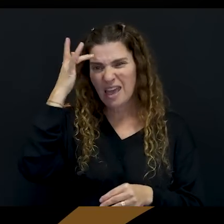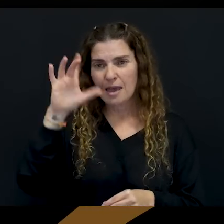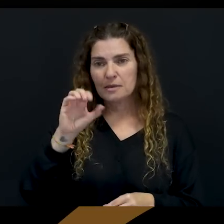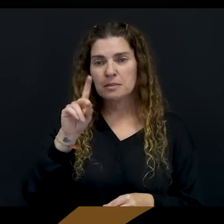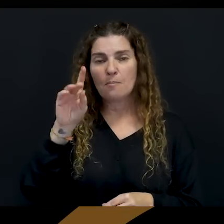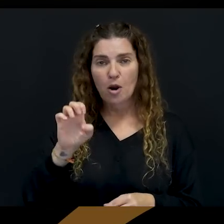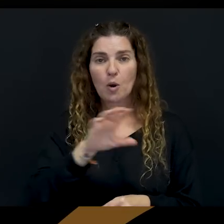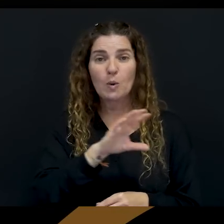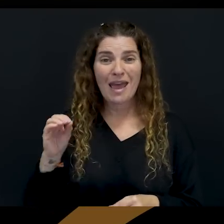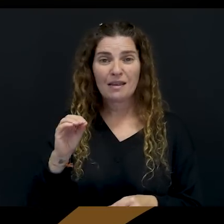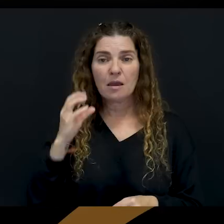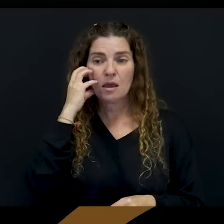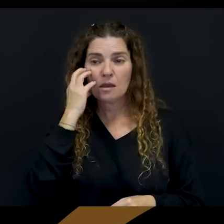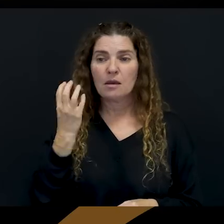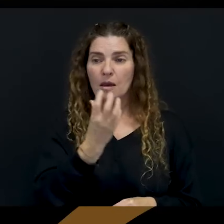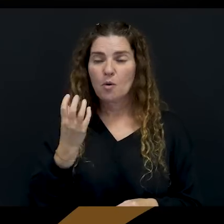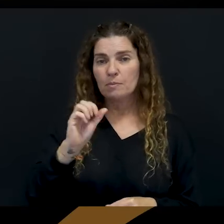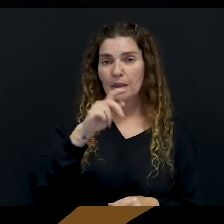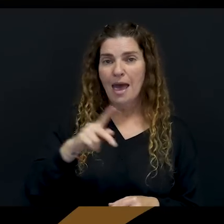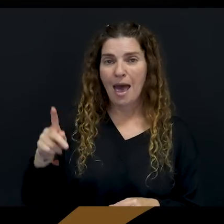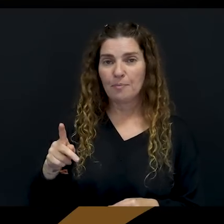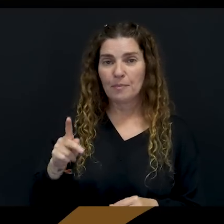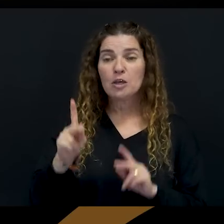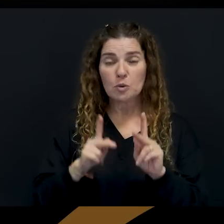When the inventors of NaviLens first created their product,